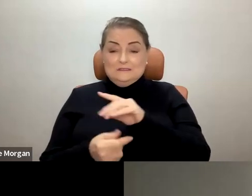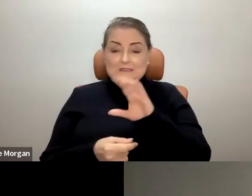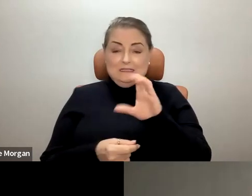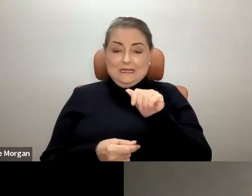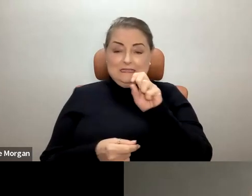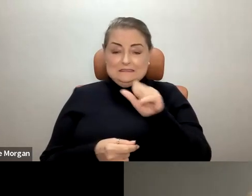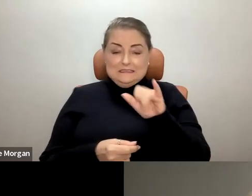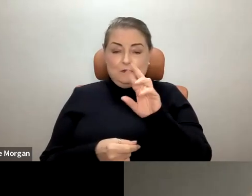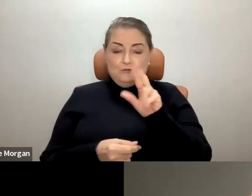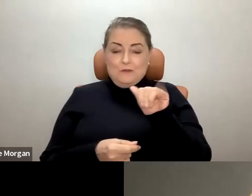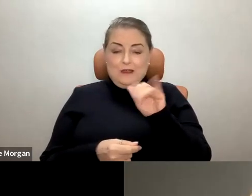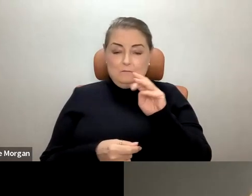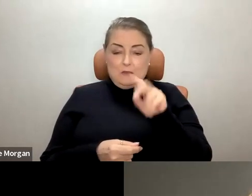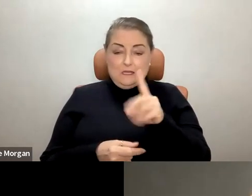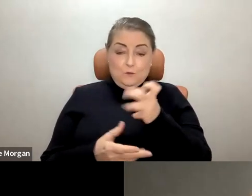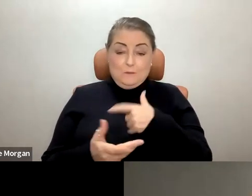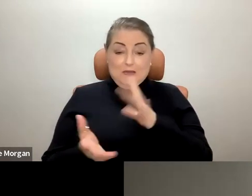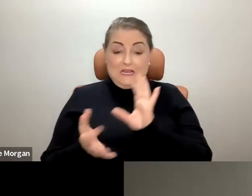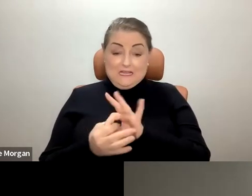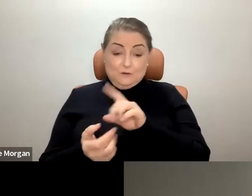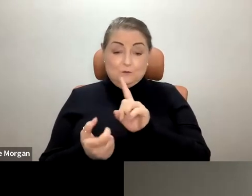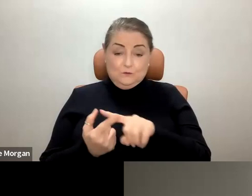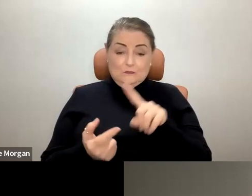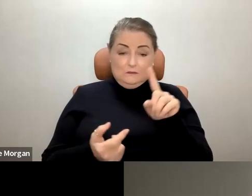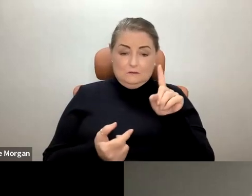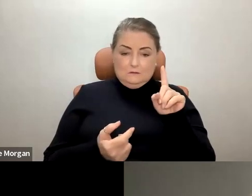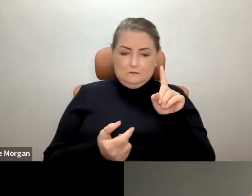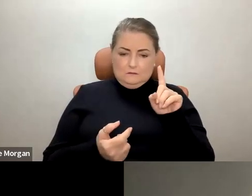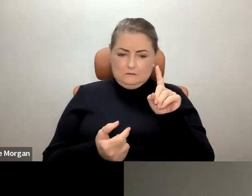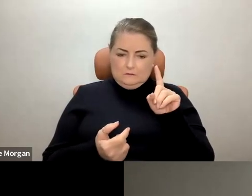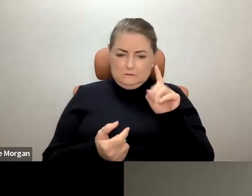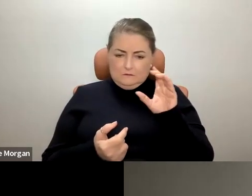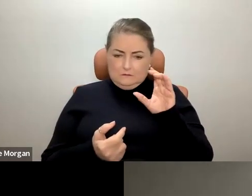Raymond. And if you'd like me to connect you to that person I would be happy to.